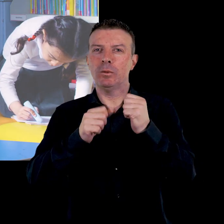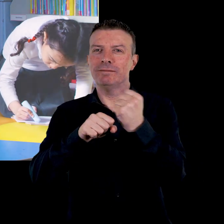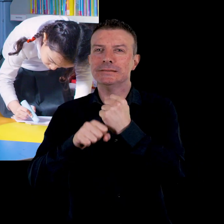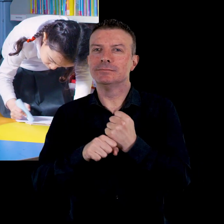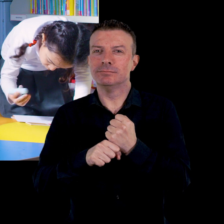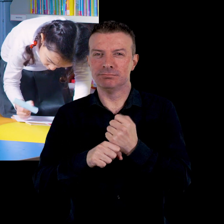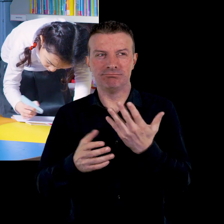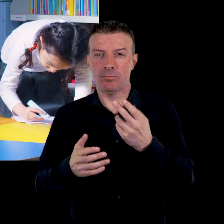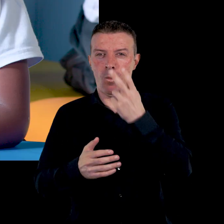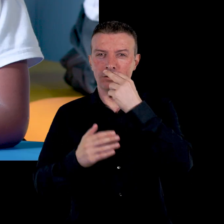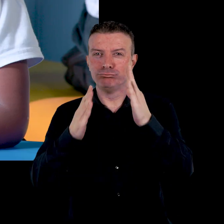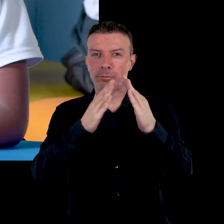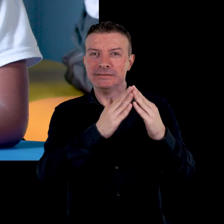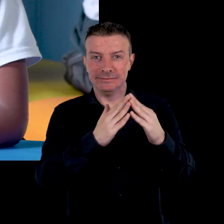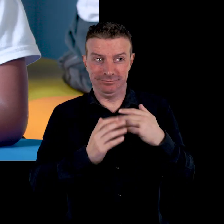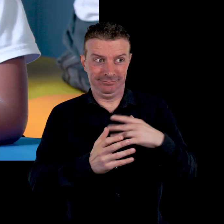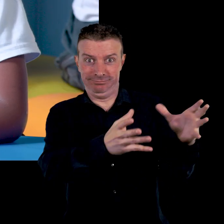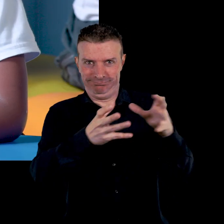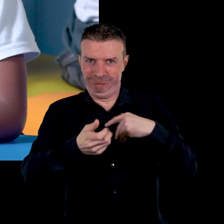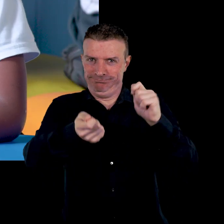Retrofit is where we take an older property